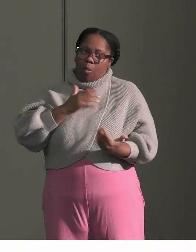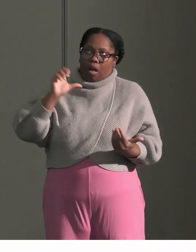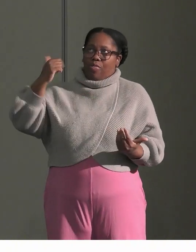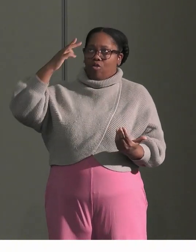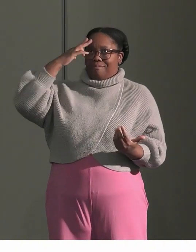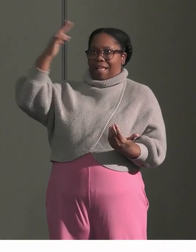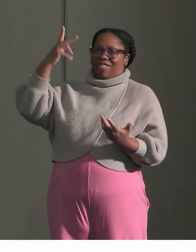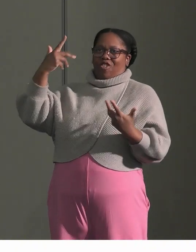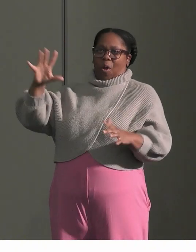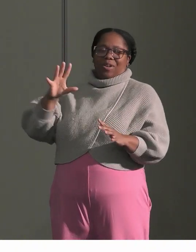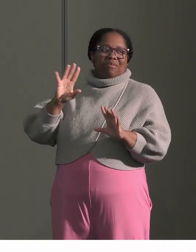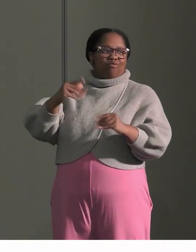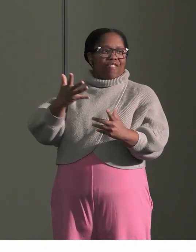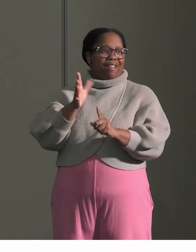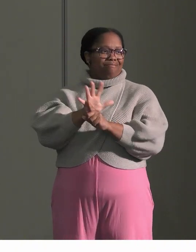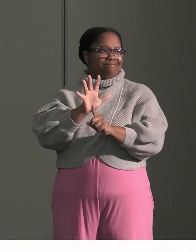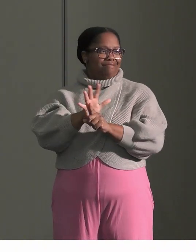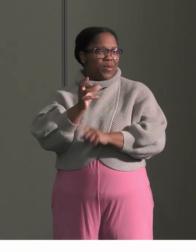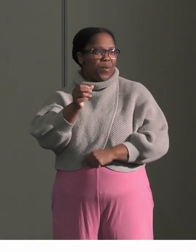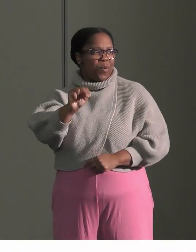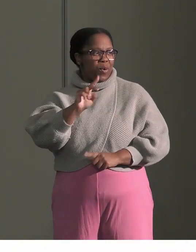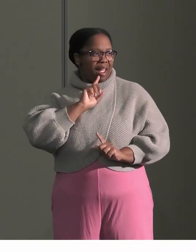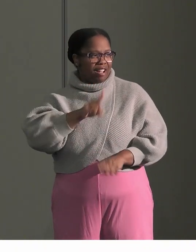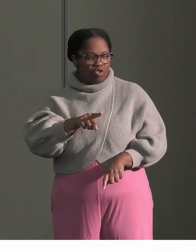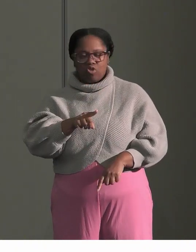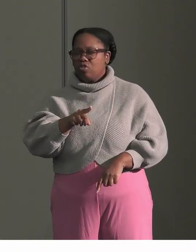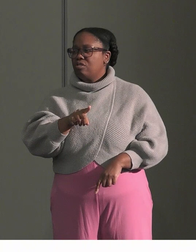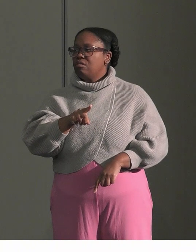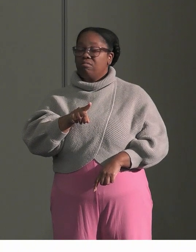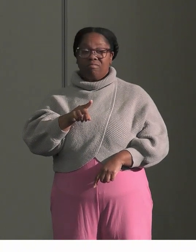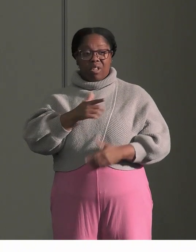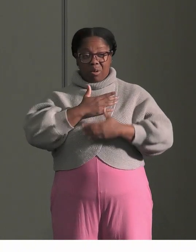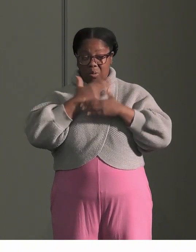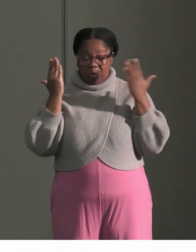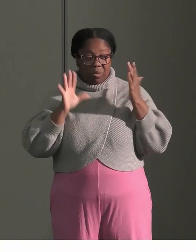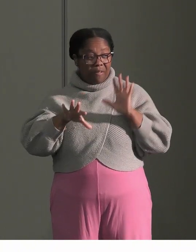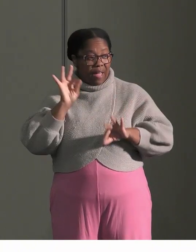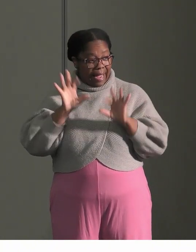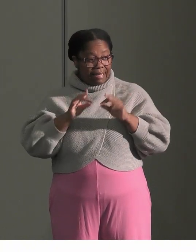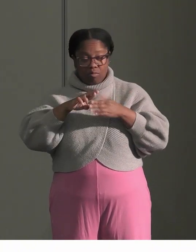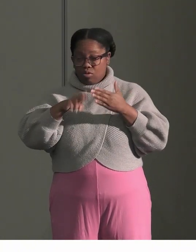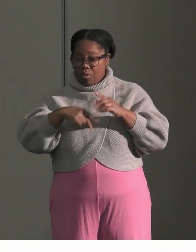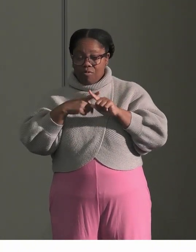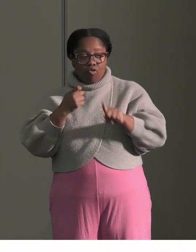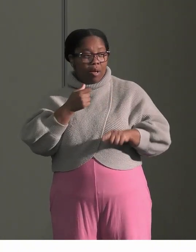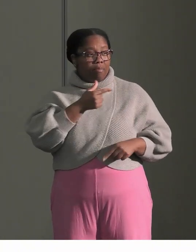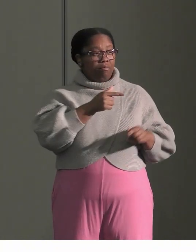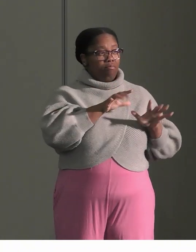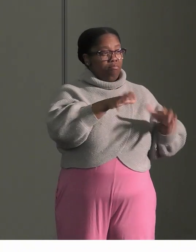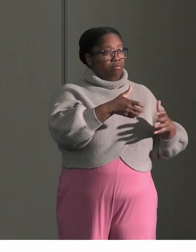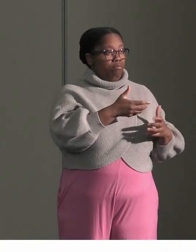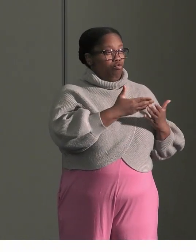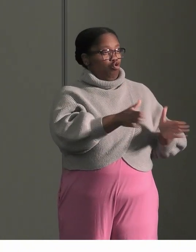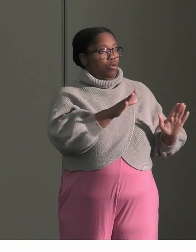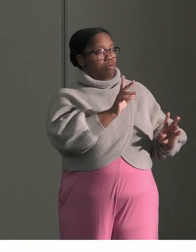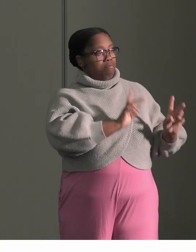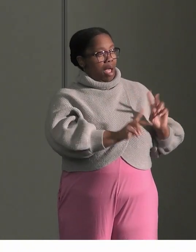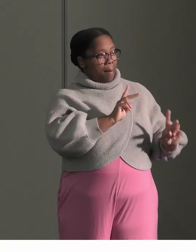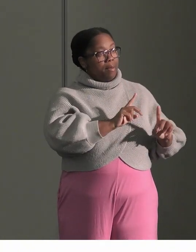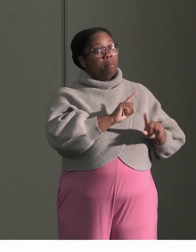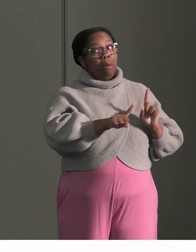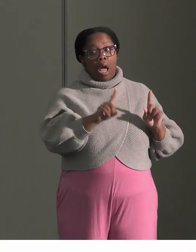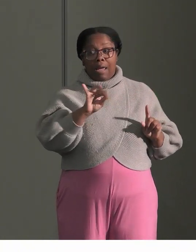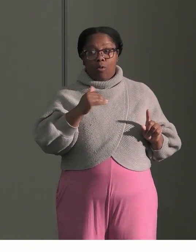itself here. You have no findings from the, Gen Pop users we have one finding